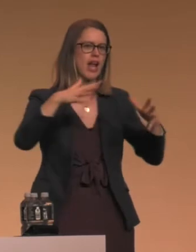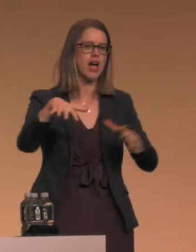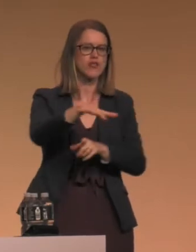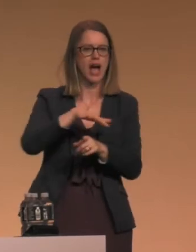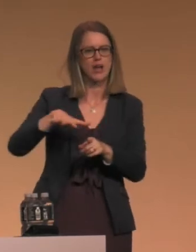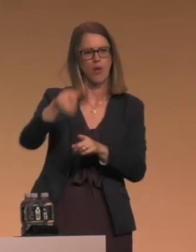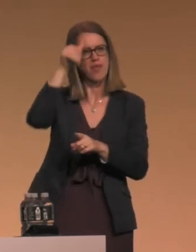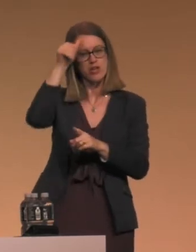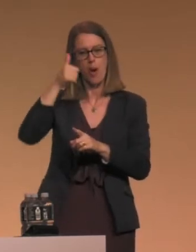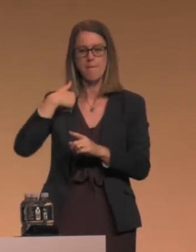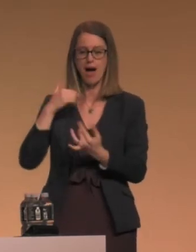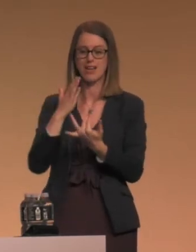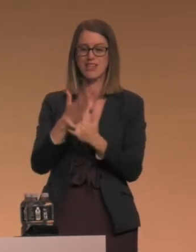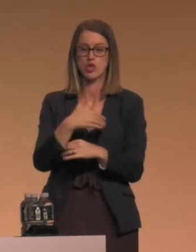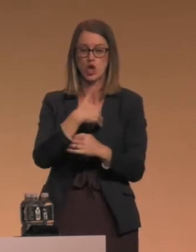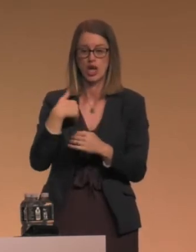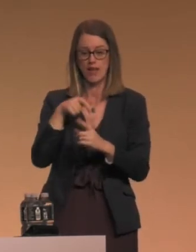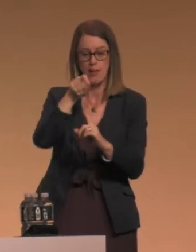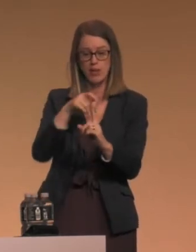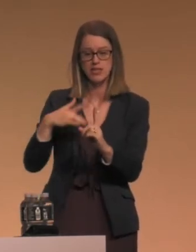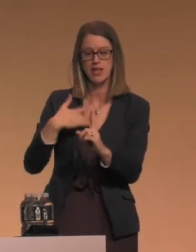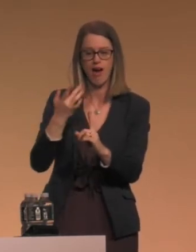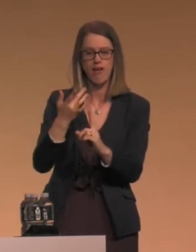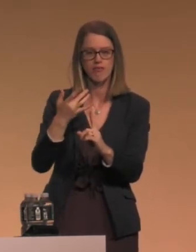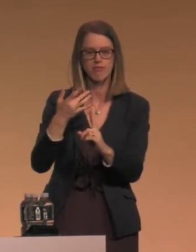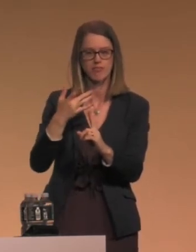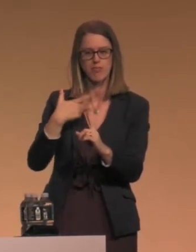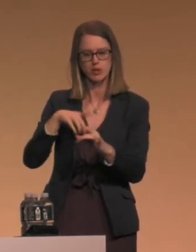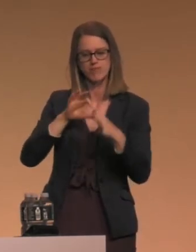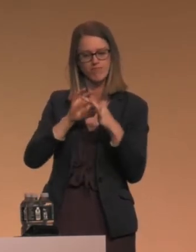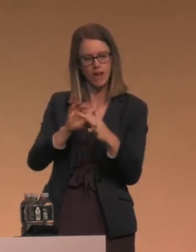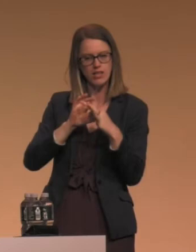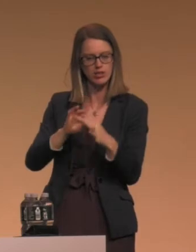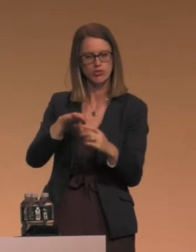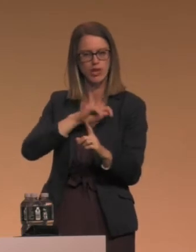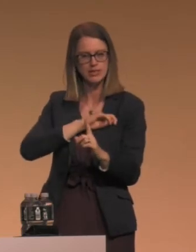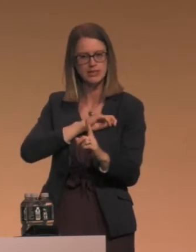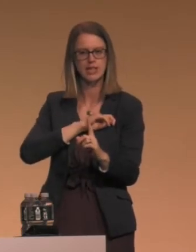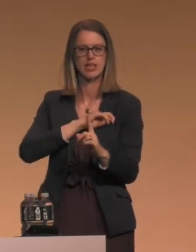know that their intervention early on in the patient's life based on a trusted relationship with a skilled wide-ranging